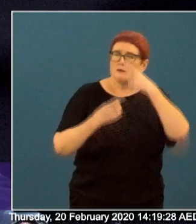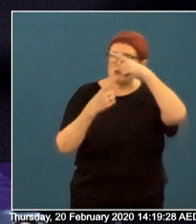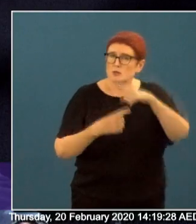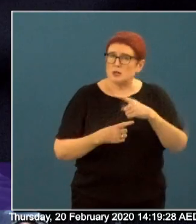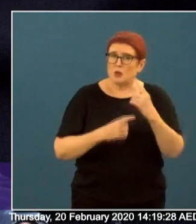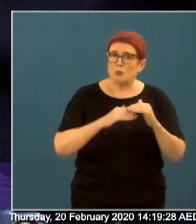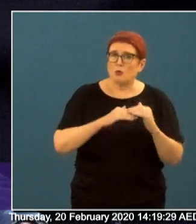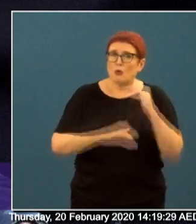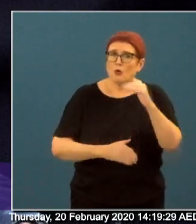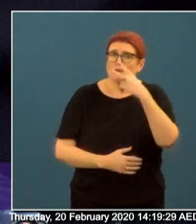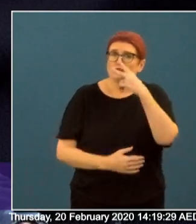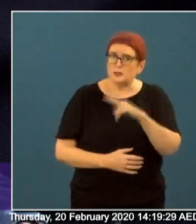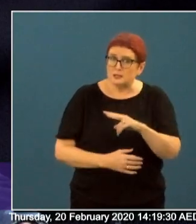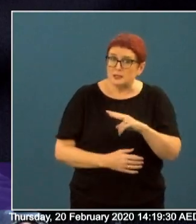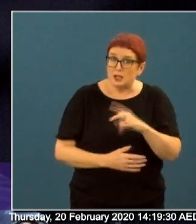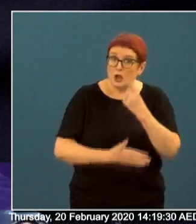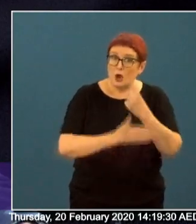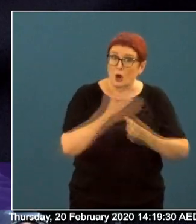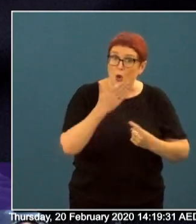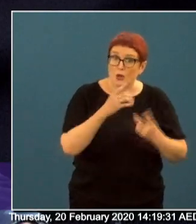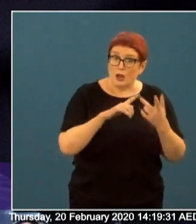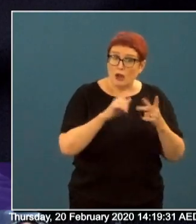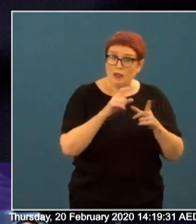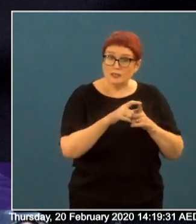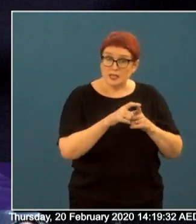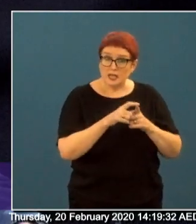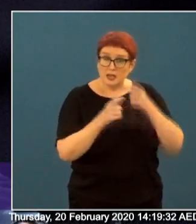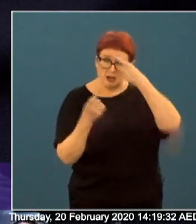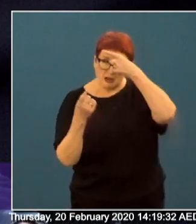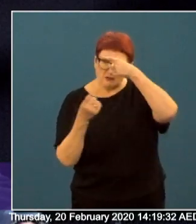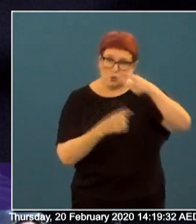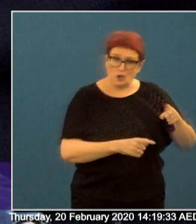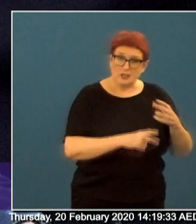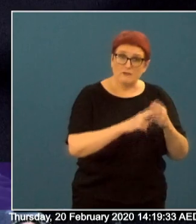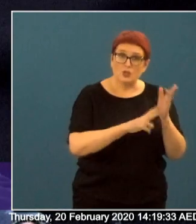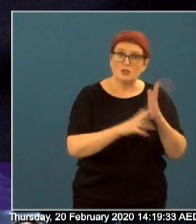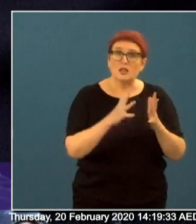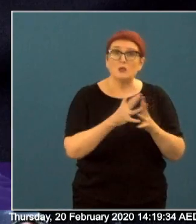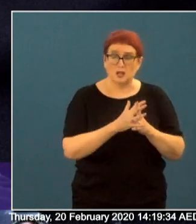just with people with intellectual disability, the extrapolation from the New South Wales data is 400.